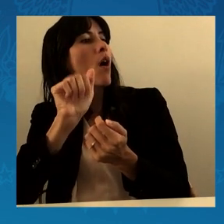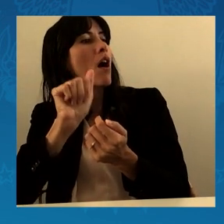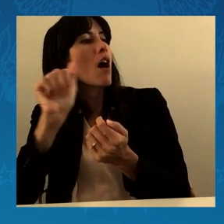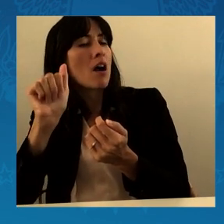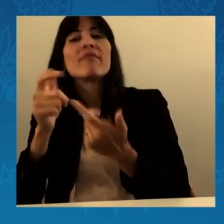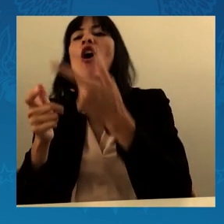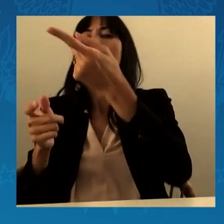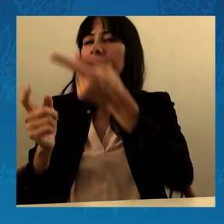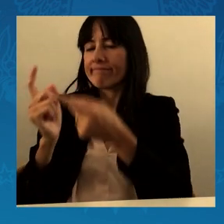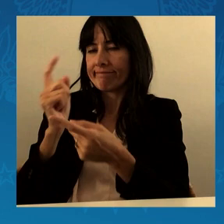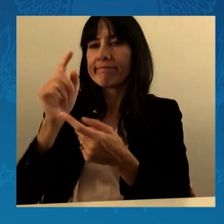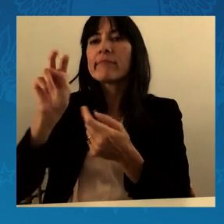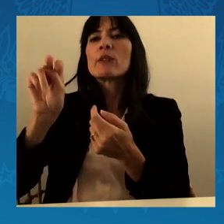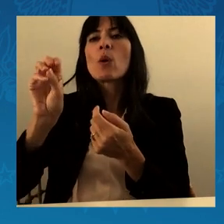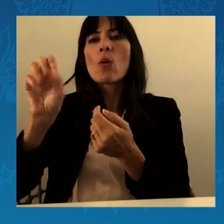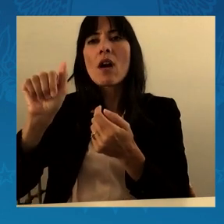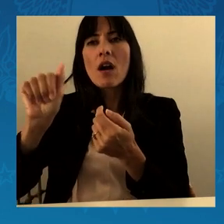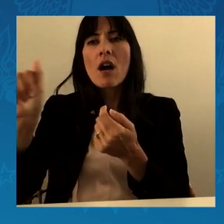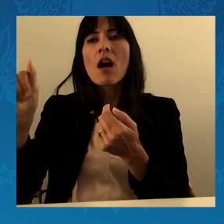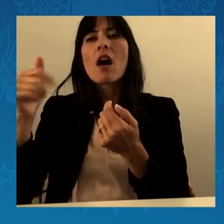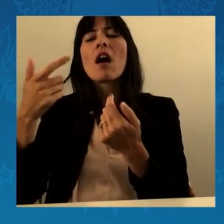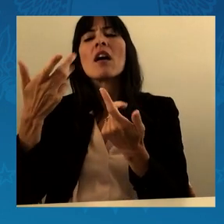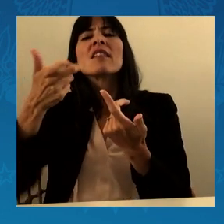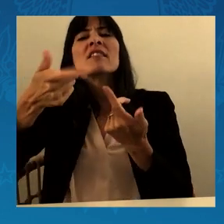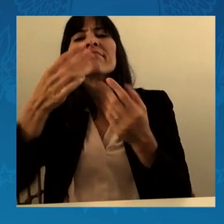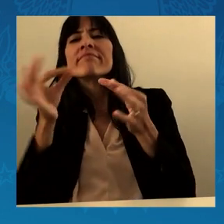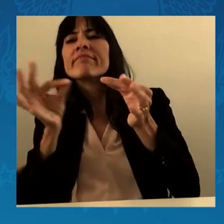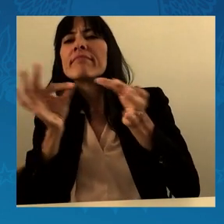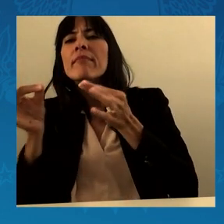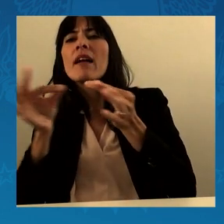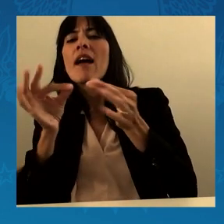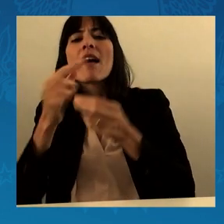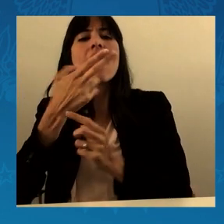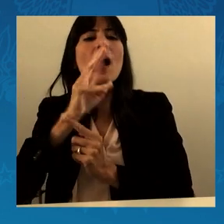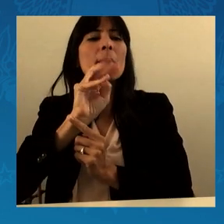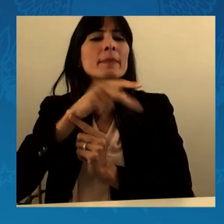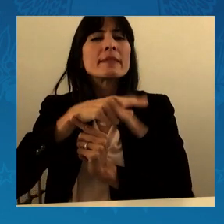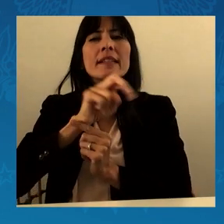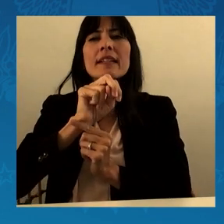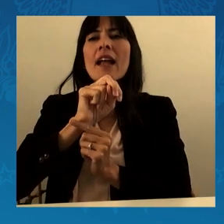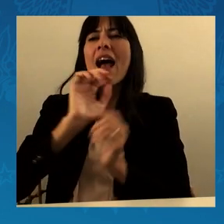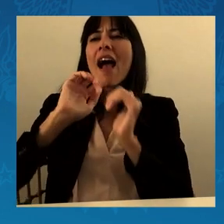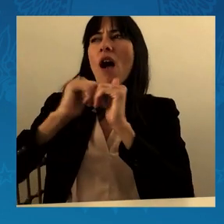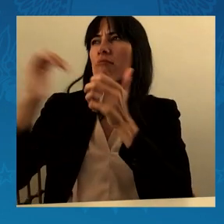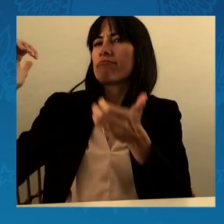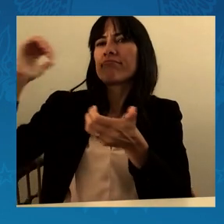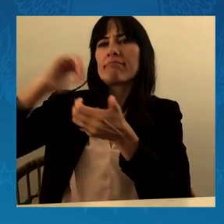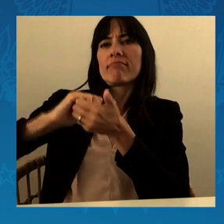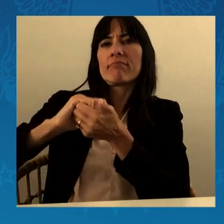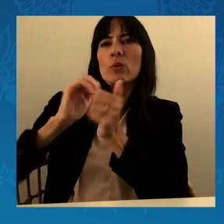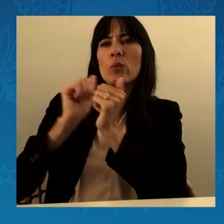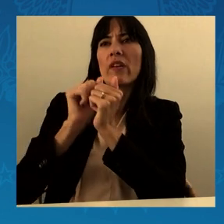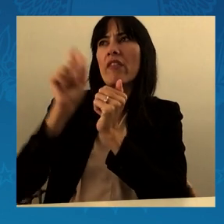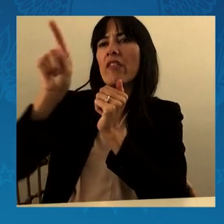Tell us about those partnerships that, you know, for example, how the university has prepared to partner with those institutions and like,